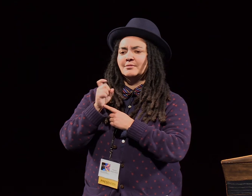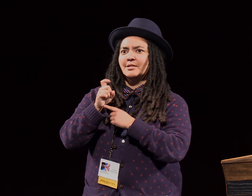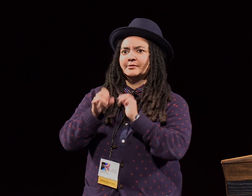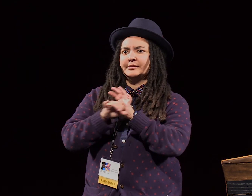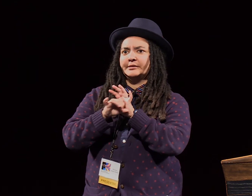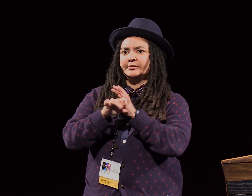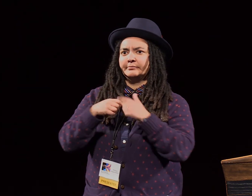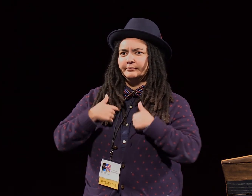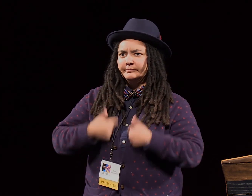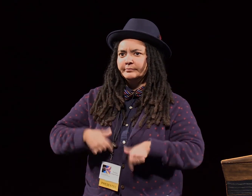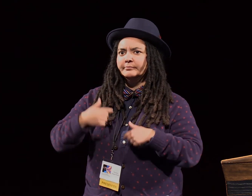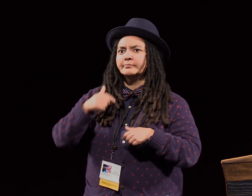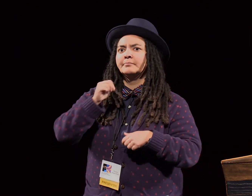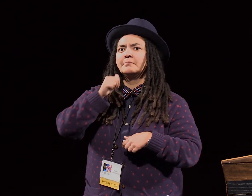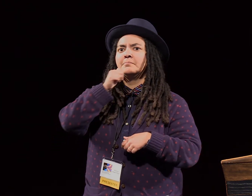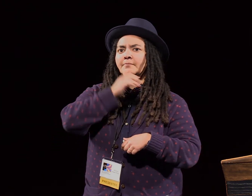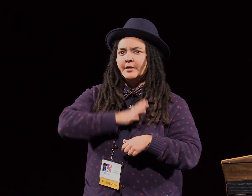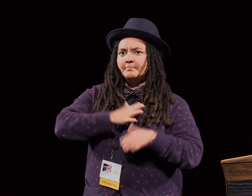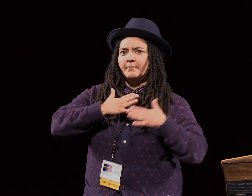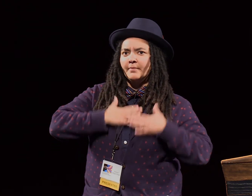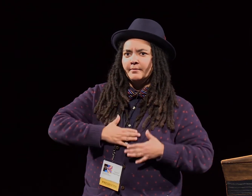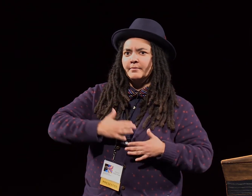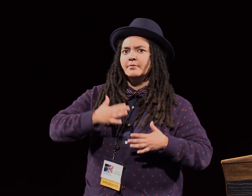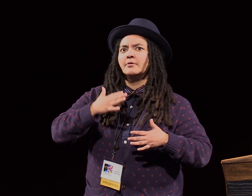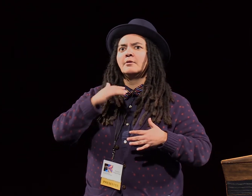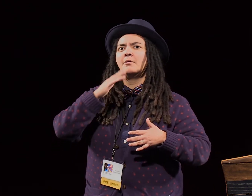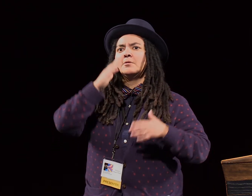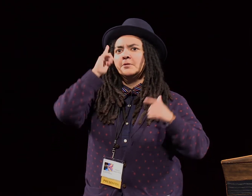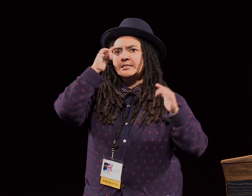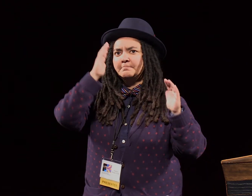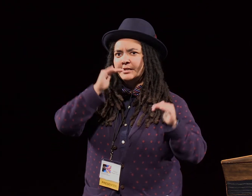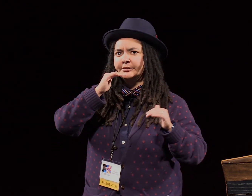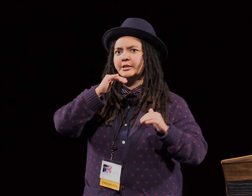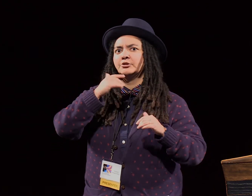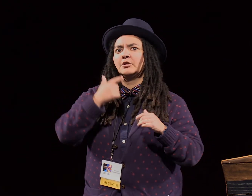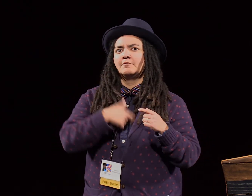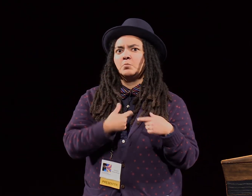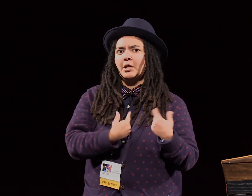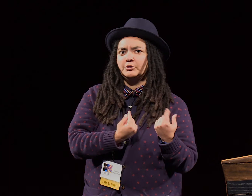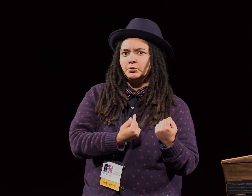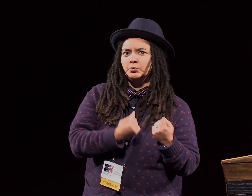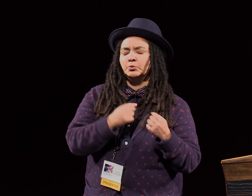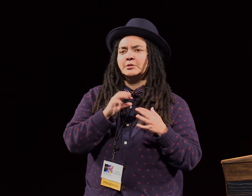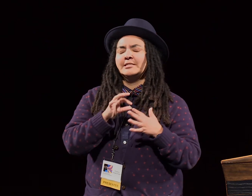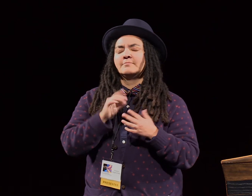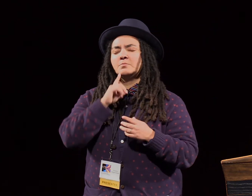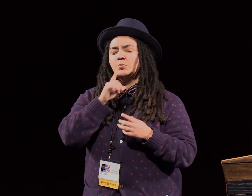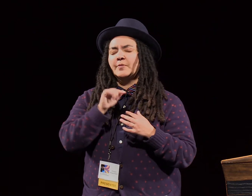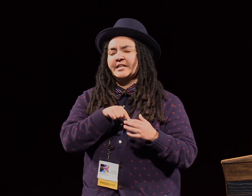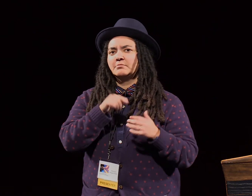I have experienced oppression for my identity. I have a female body. There are certain expectations for me